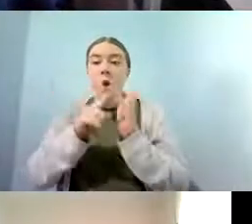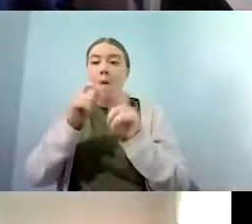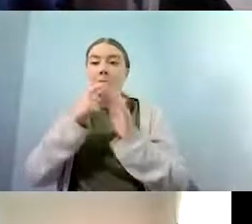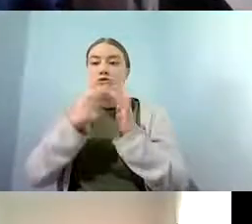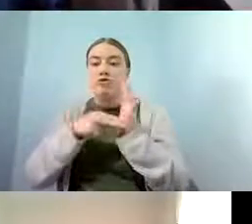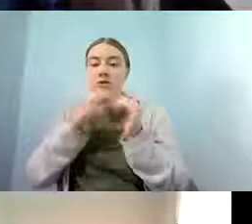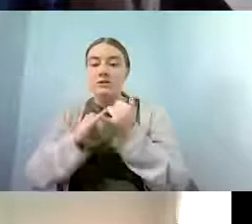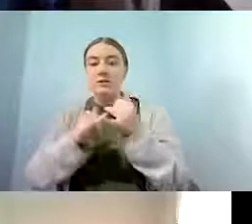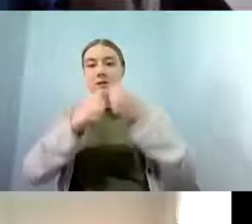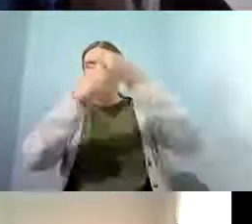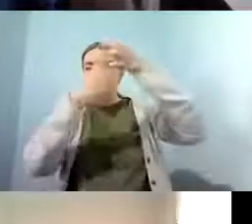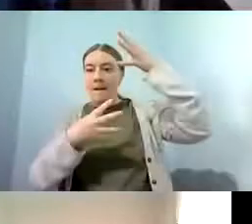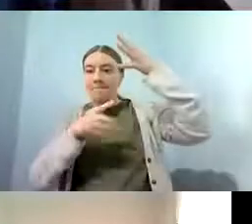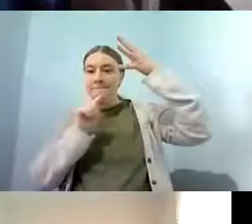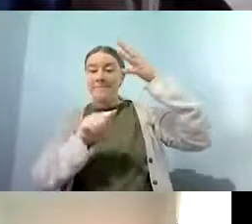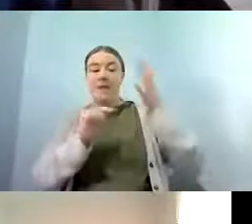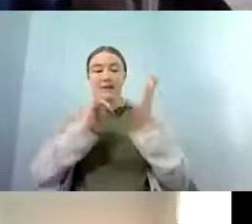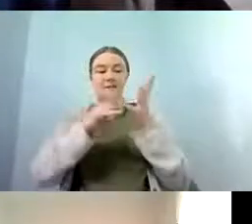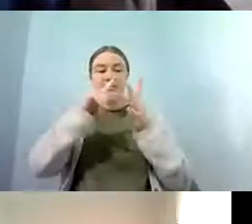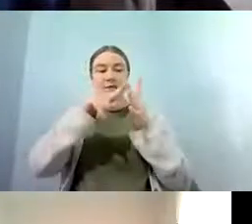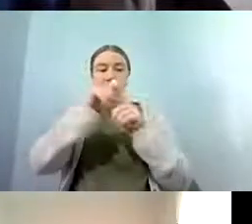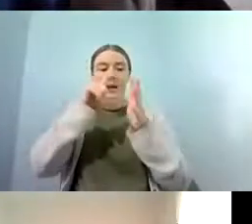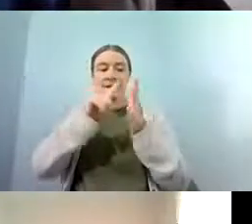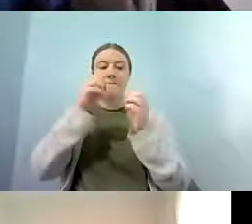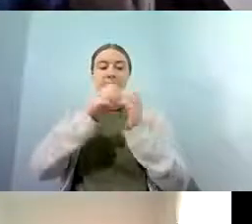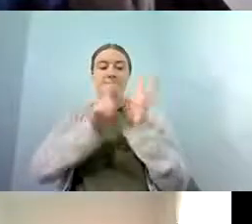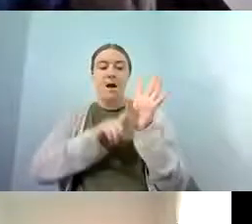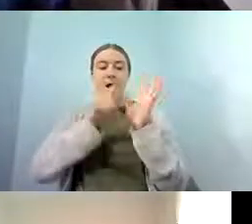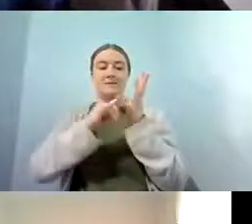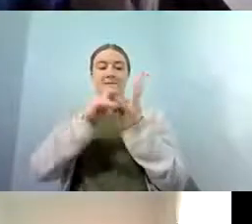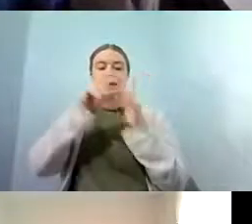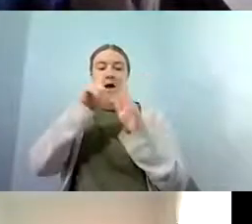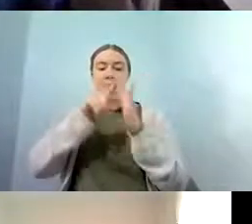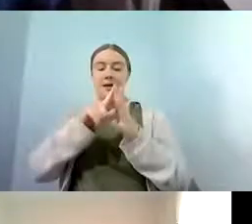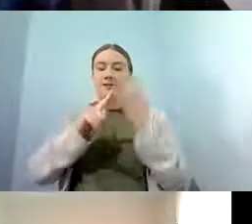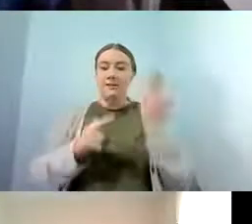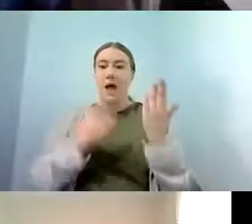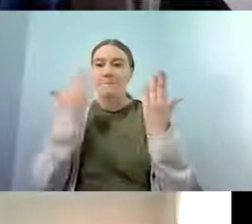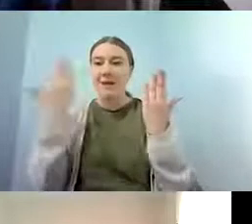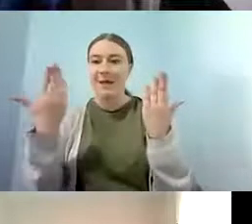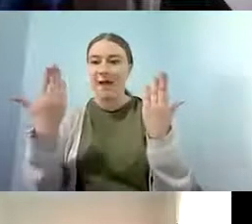on the side by side mode option in the drop down menu and you'll see a tick once that is selected